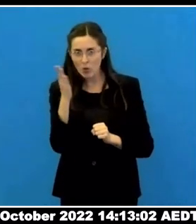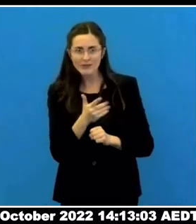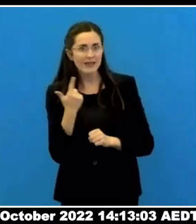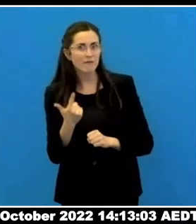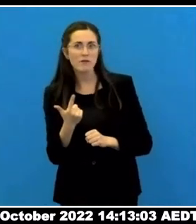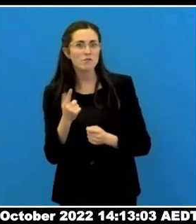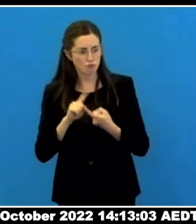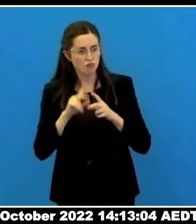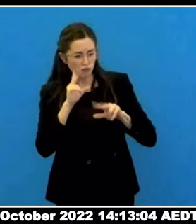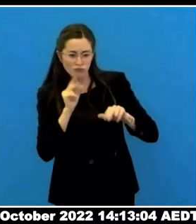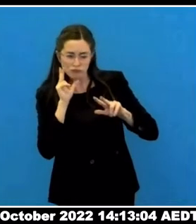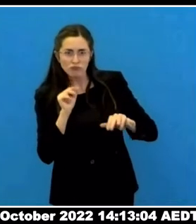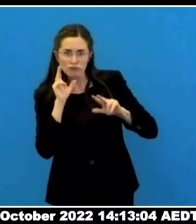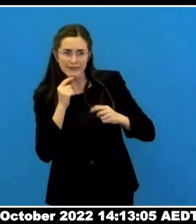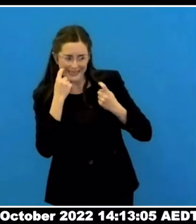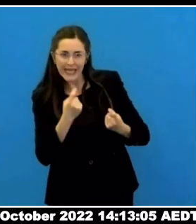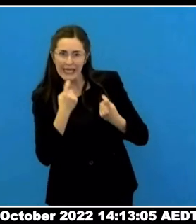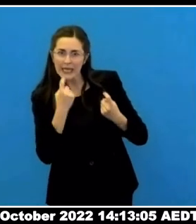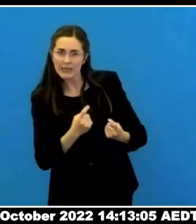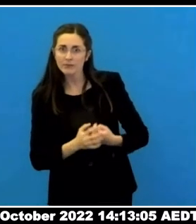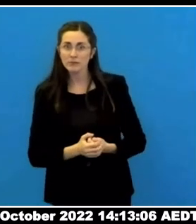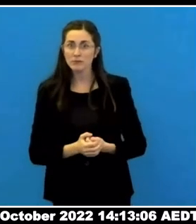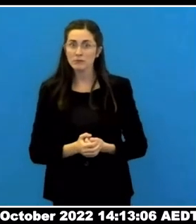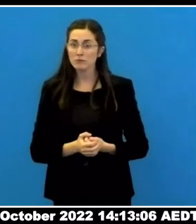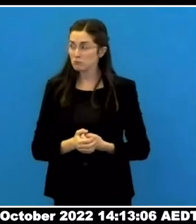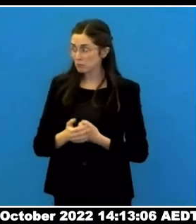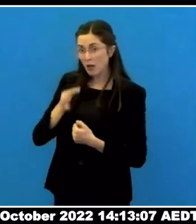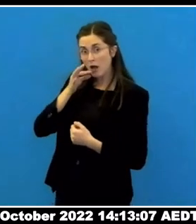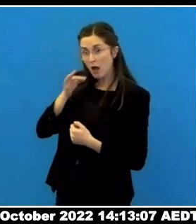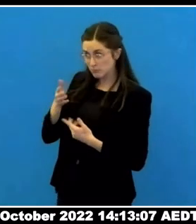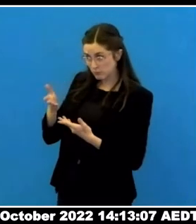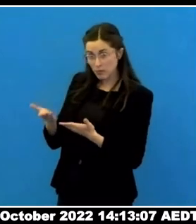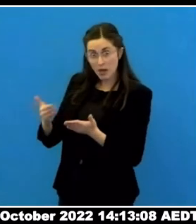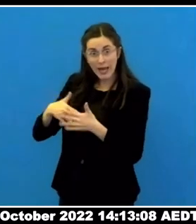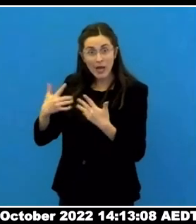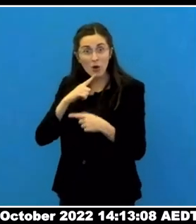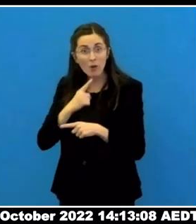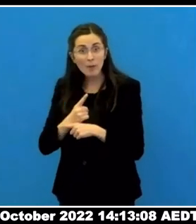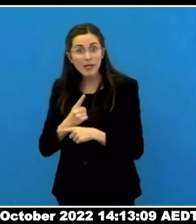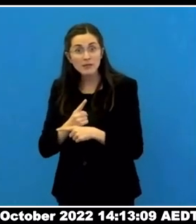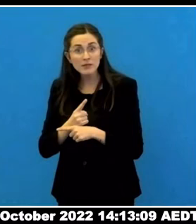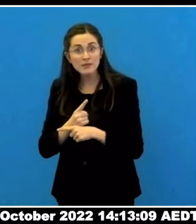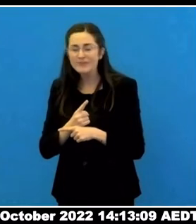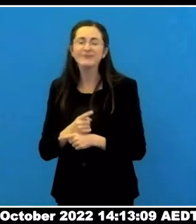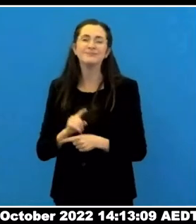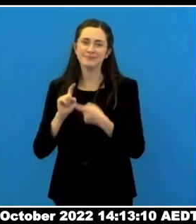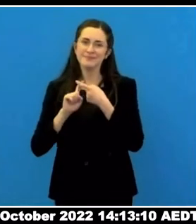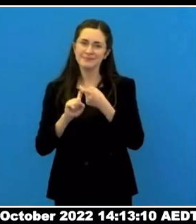I will just pause there. How are we going? Anything? Keep going? Keep going.